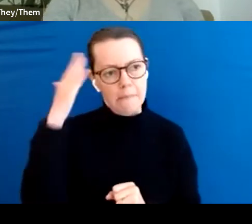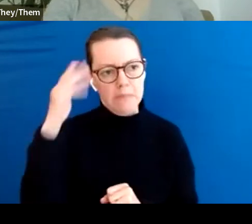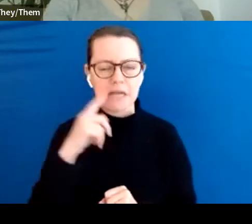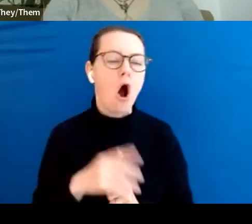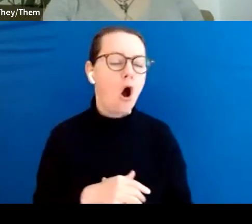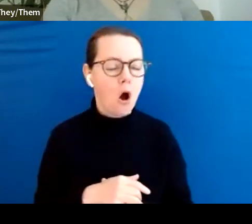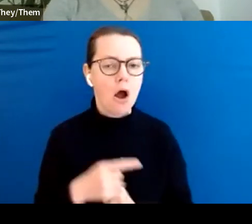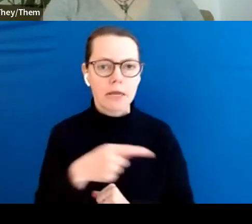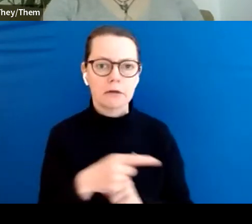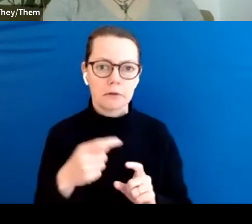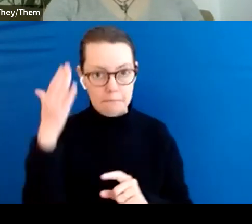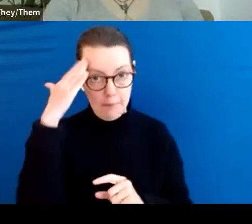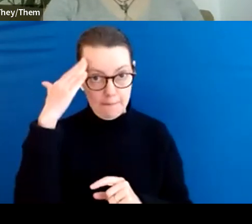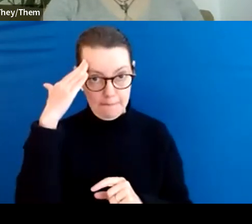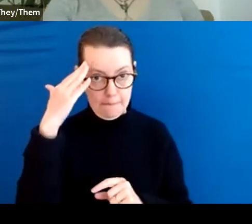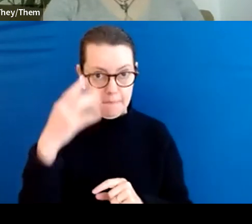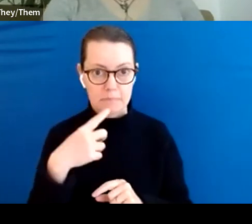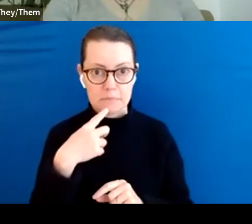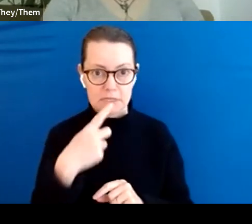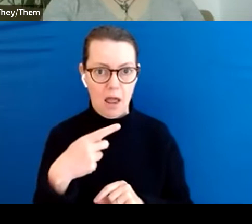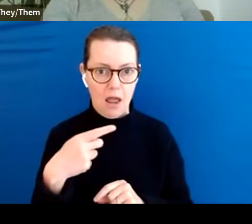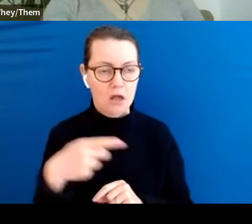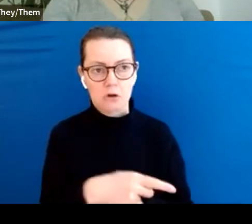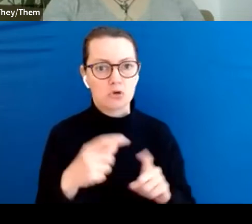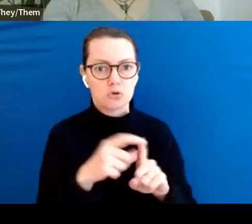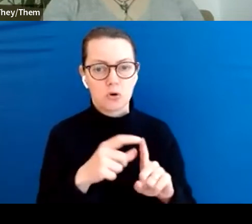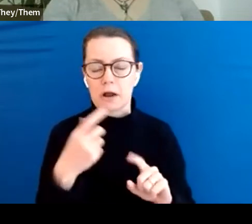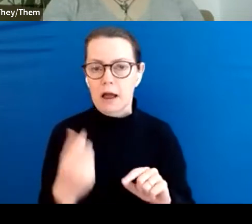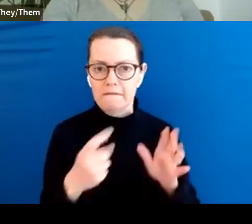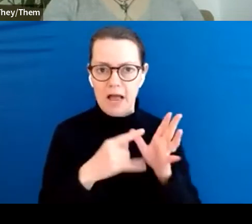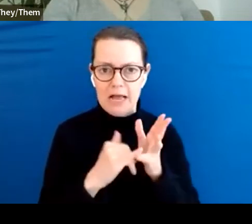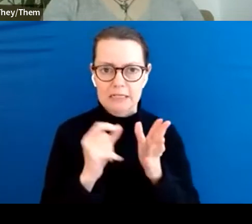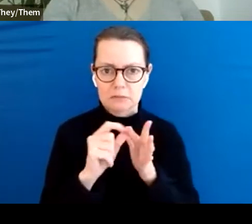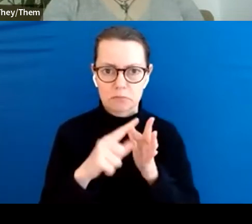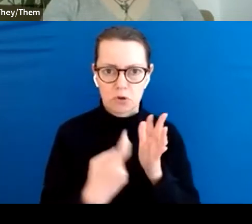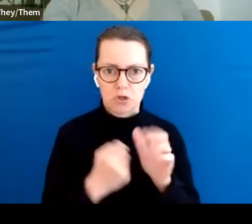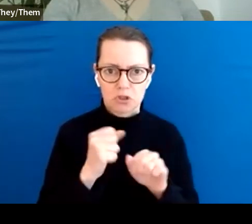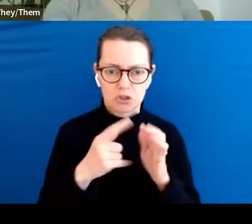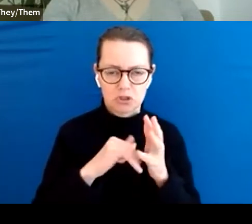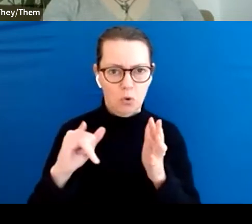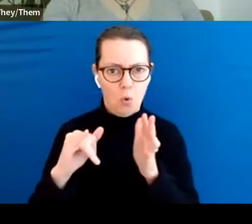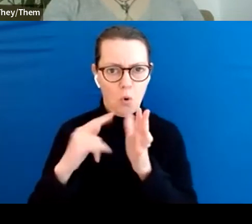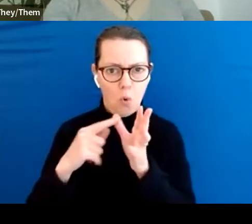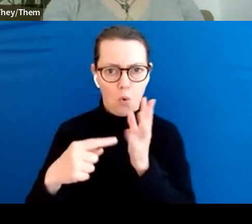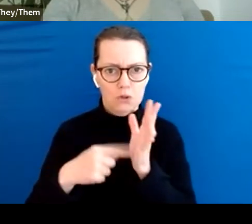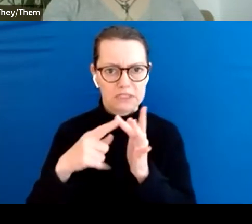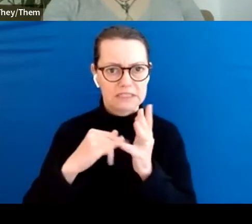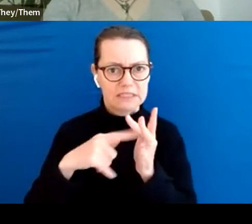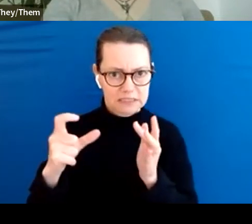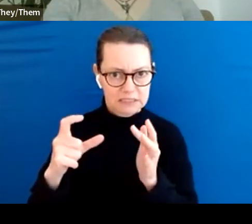And she'll say like, Archie. My mom would usually go between either Asperger's Syndrome autistic because that's how we're kind of brought up to believe it's.